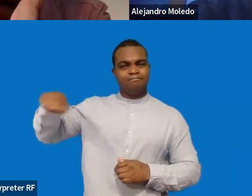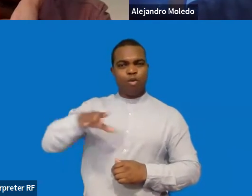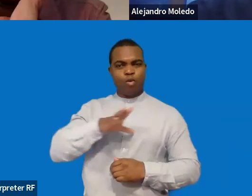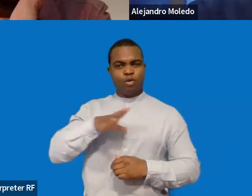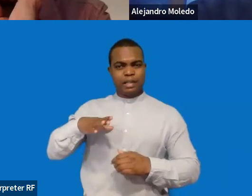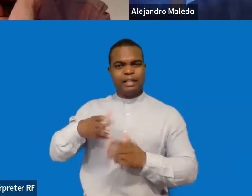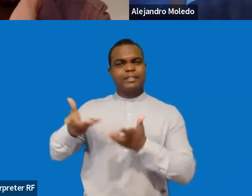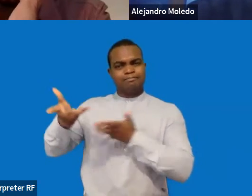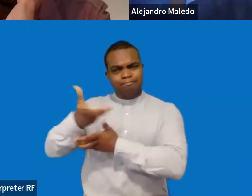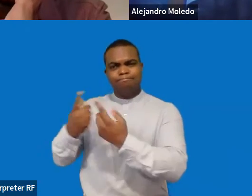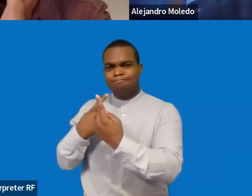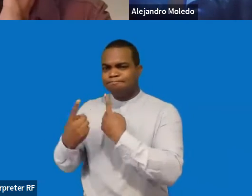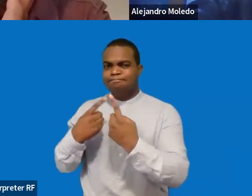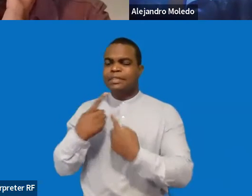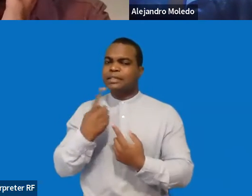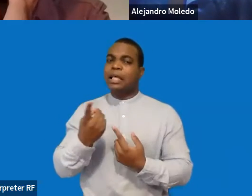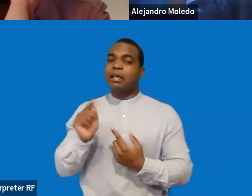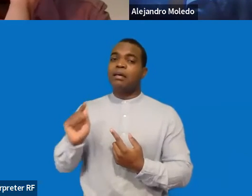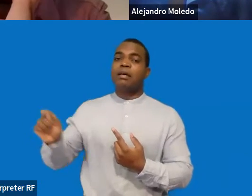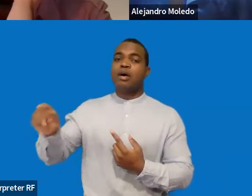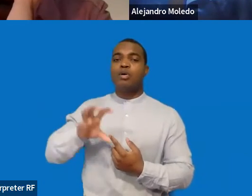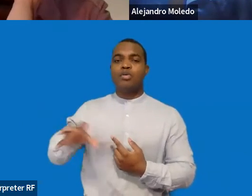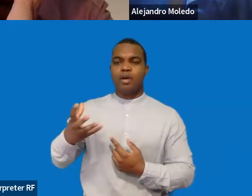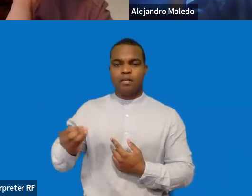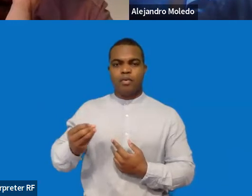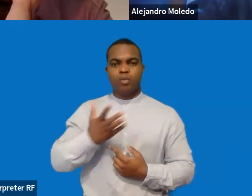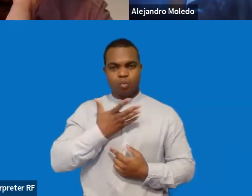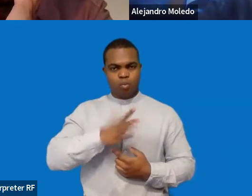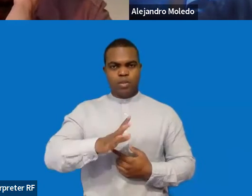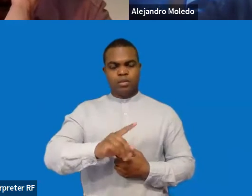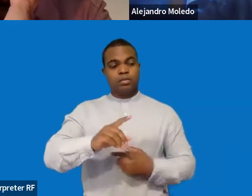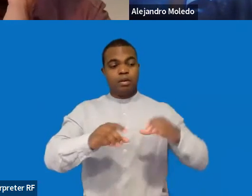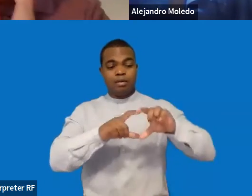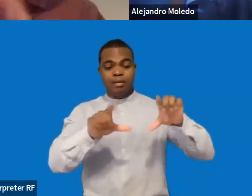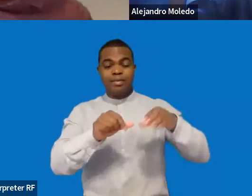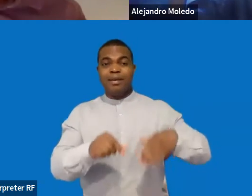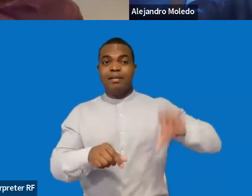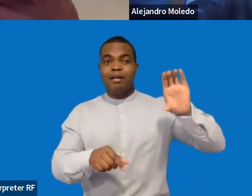to issue and receive the card. Let's move on to our proposals.